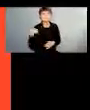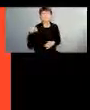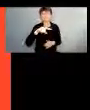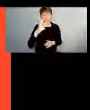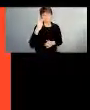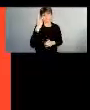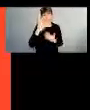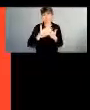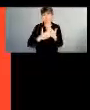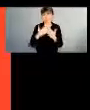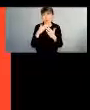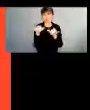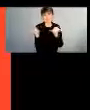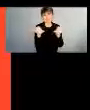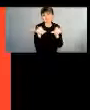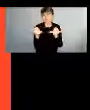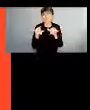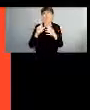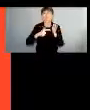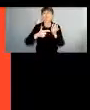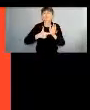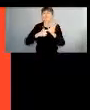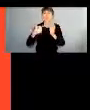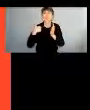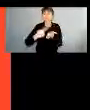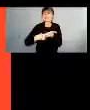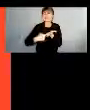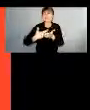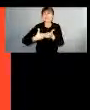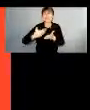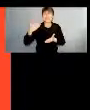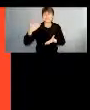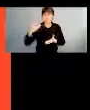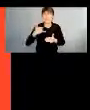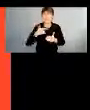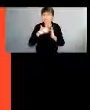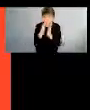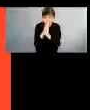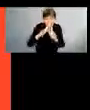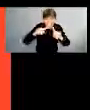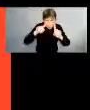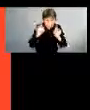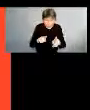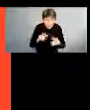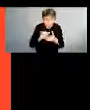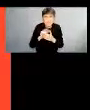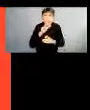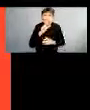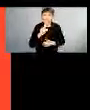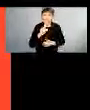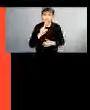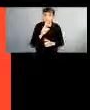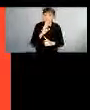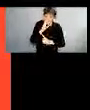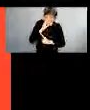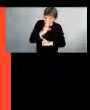to the criteria that we went over earlier. We want to really ask you questions that are directly related to what you’re being scored on.